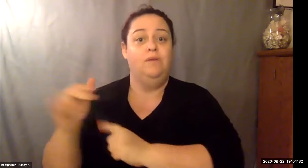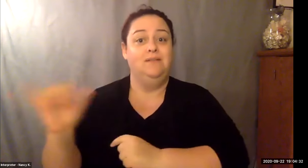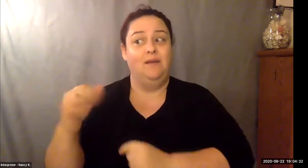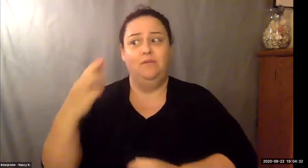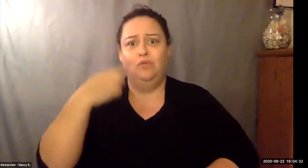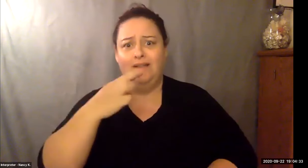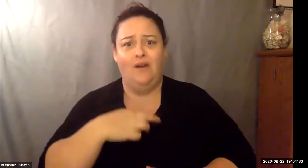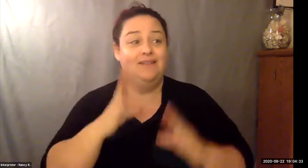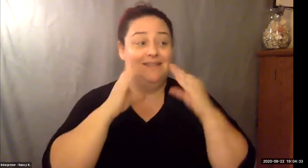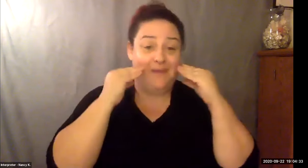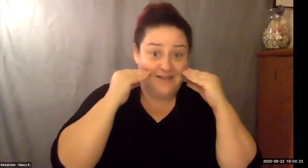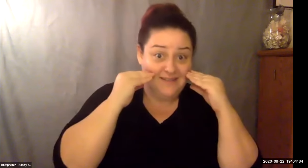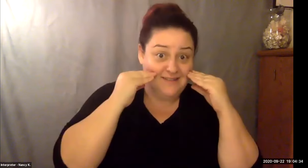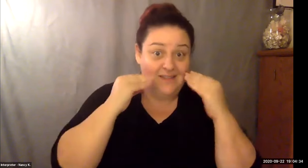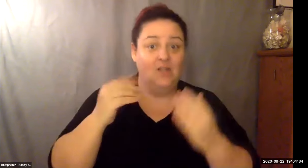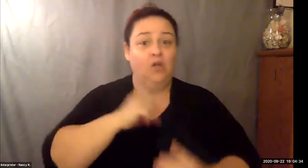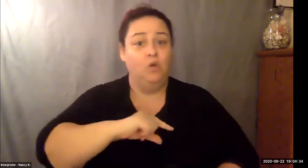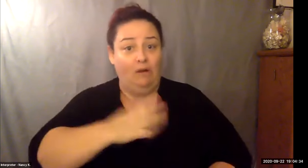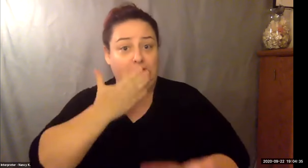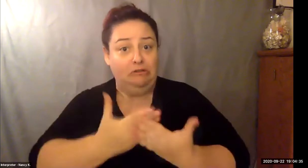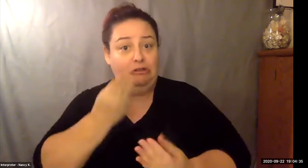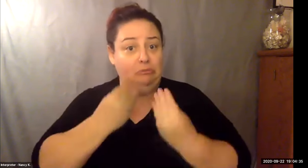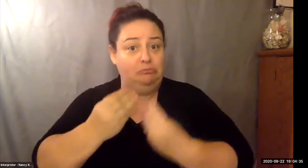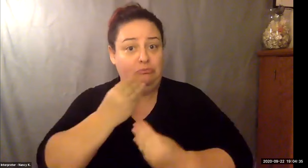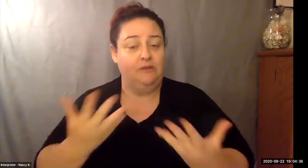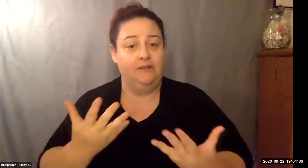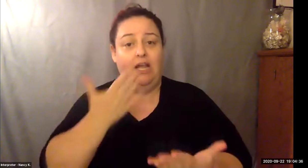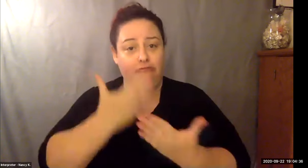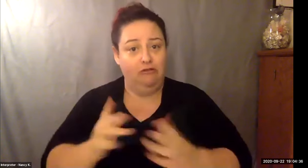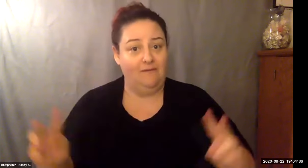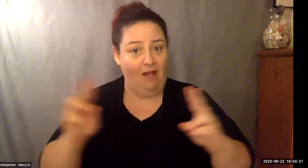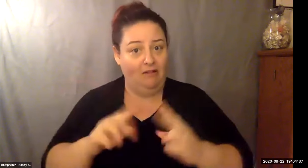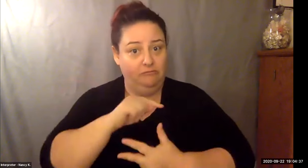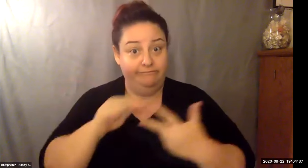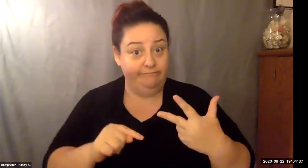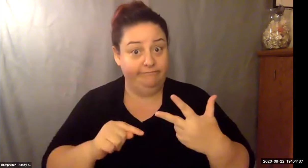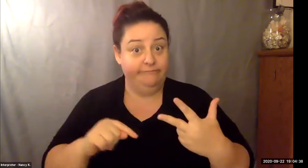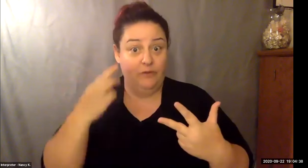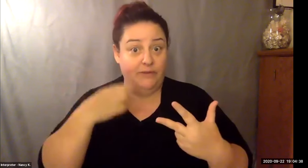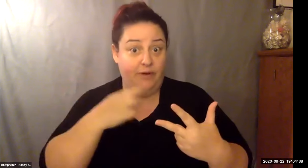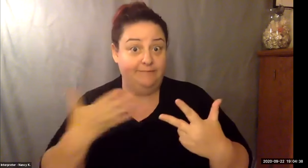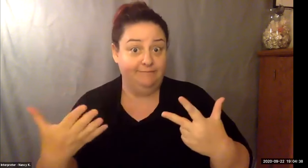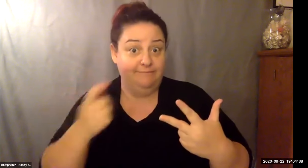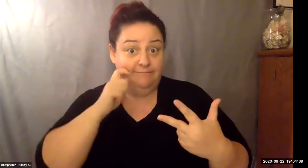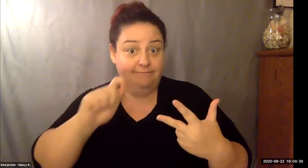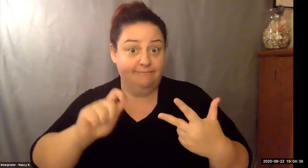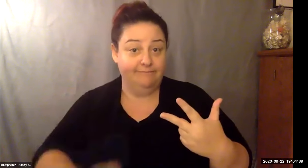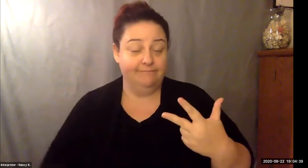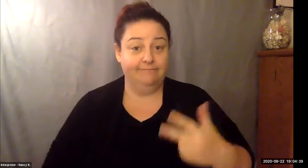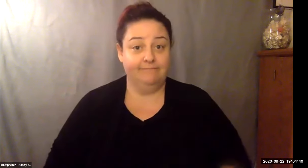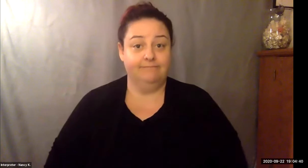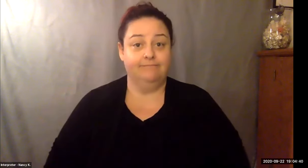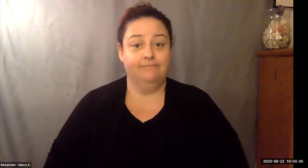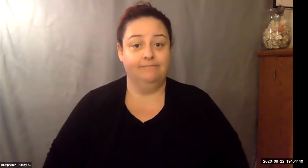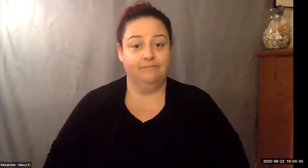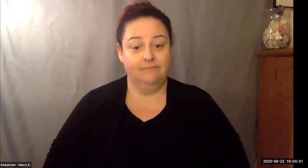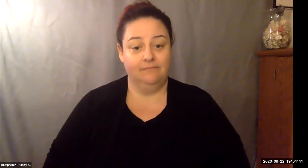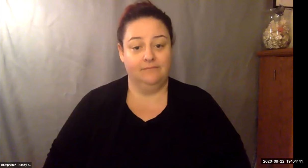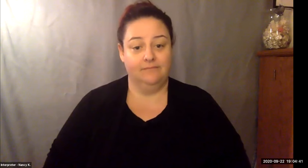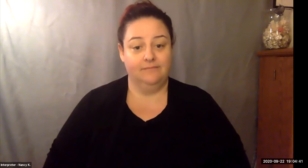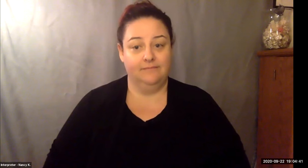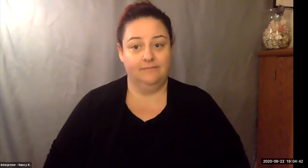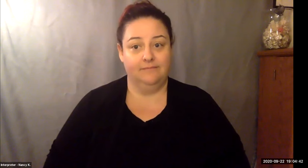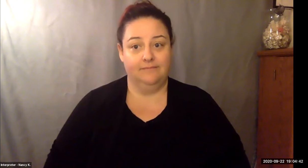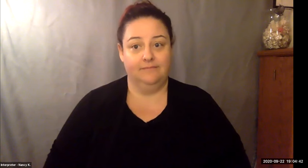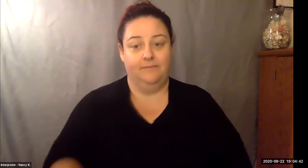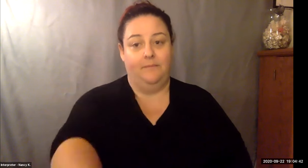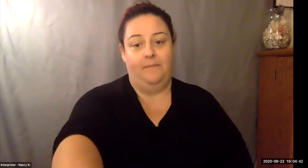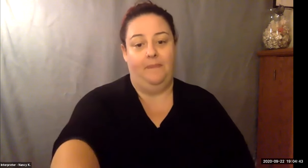Keith Wolling: So Scott Orlando. We are here scholar USA is it is the global United States organization first call at a Washington DC and it was called international was that in Barcelona, Spain.